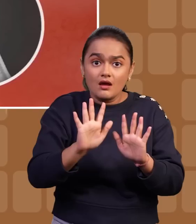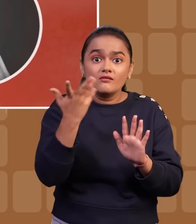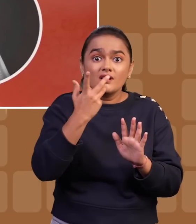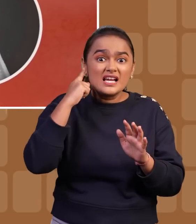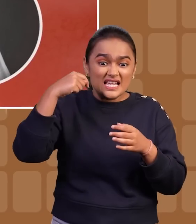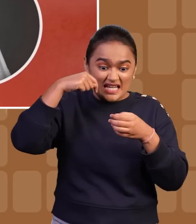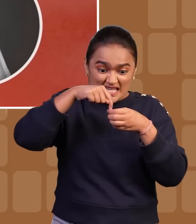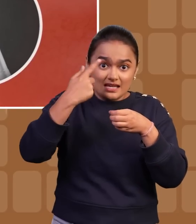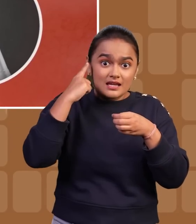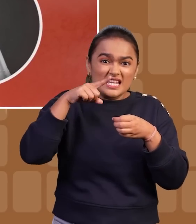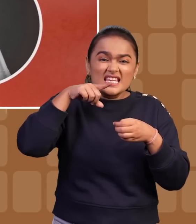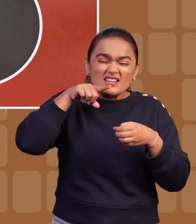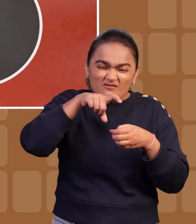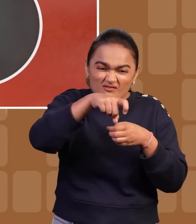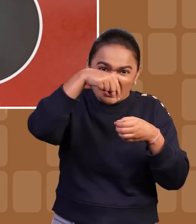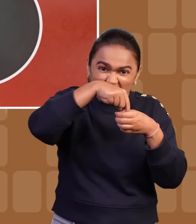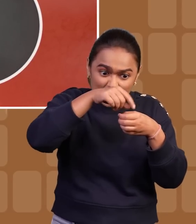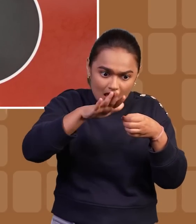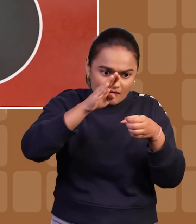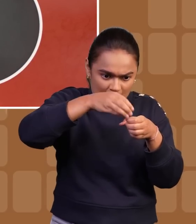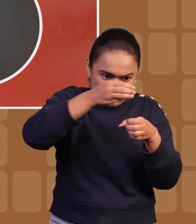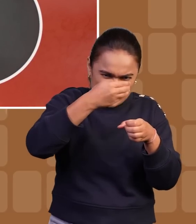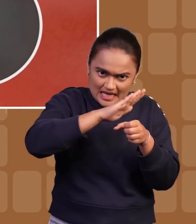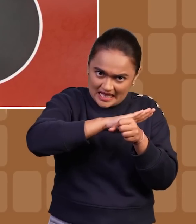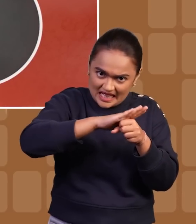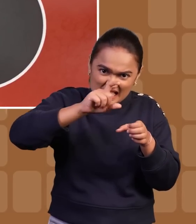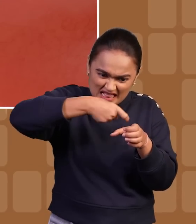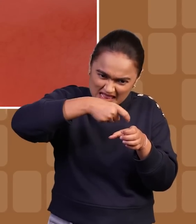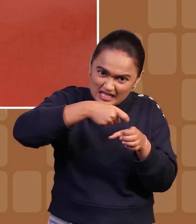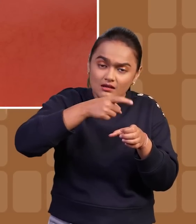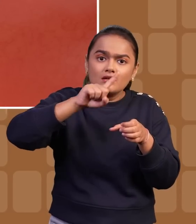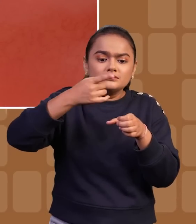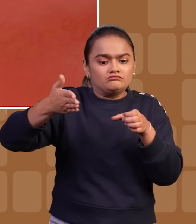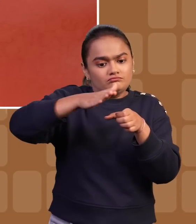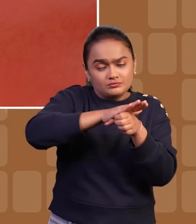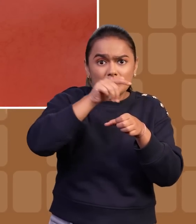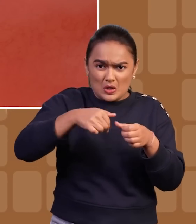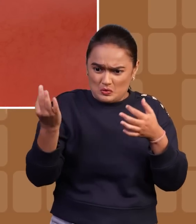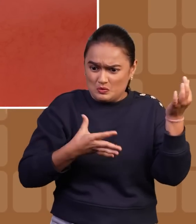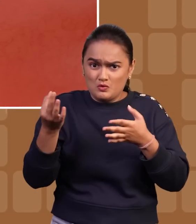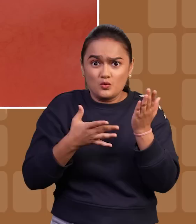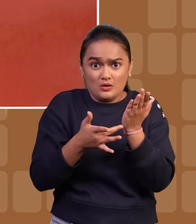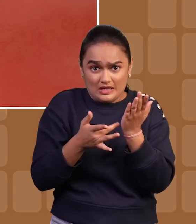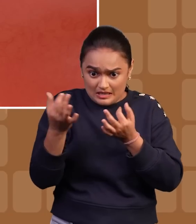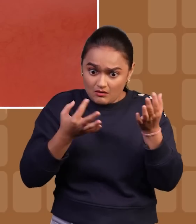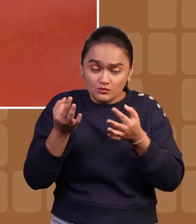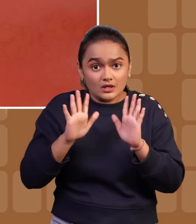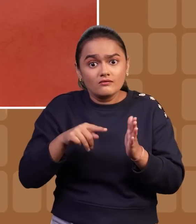In this procedure, the infected part is cleaned and sealed. Thanks to modern technology and advanced skills,